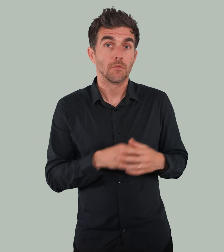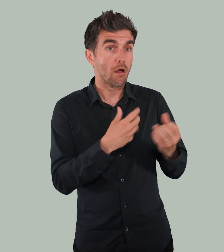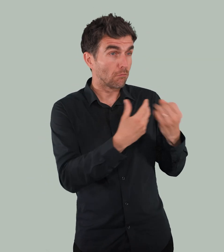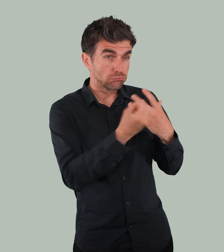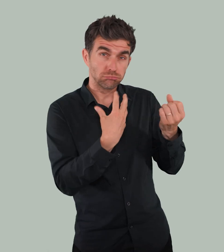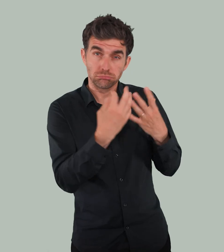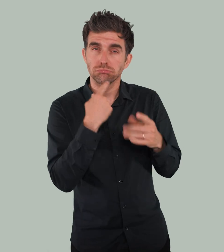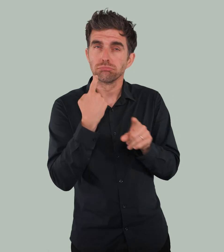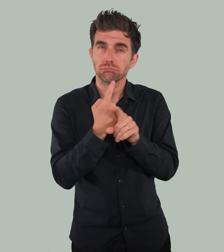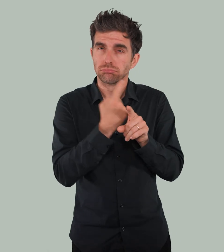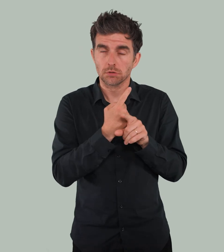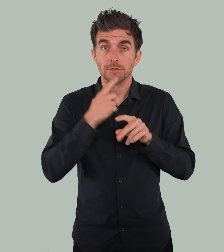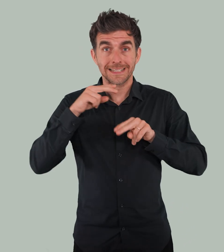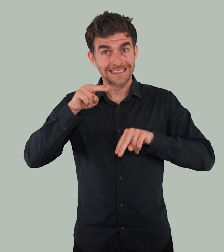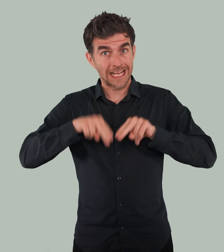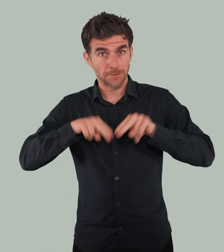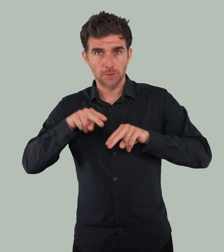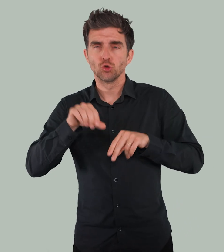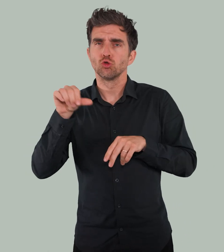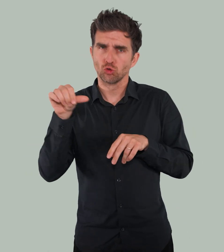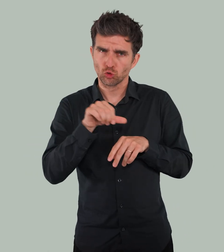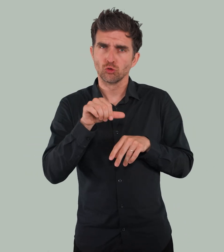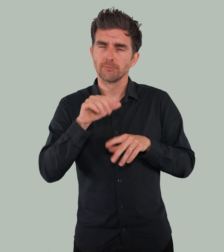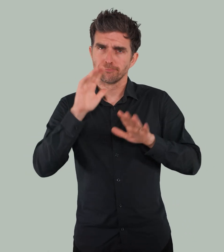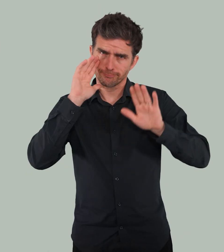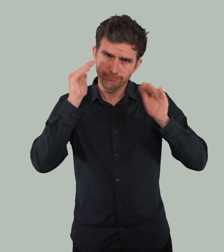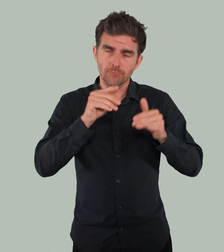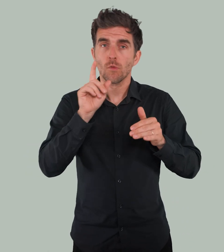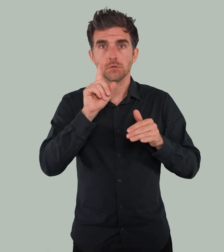Respondents suggest that assessments should focus on